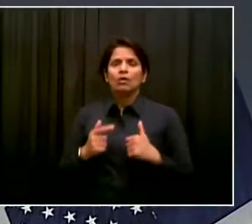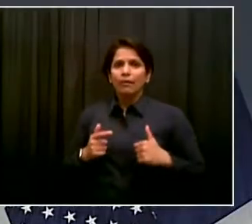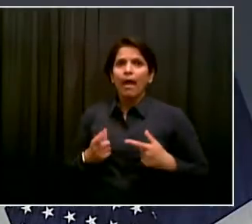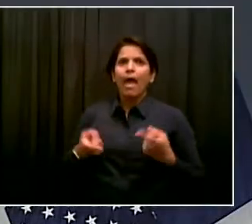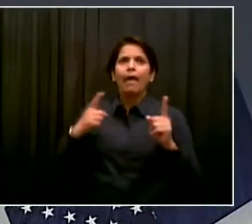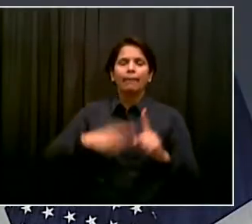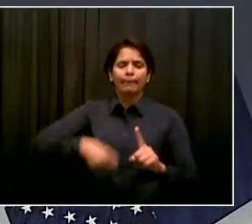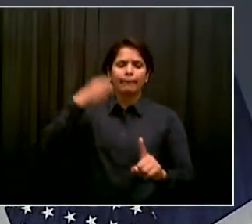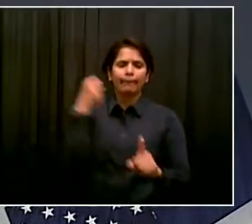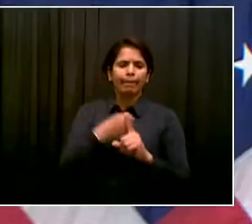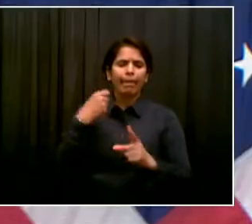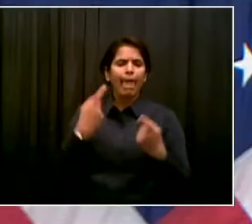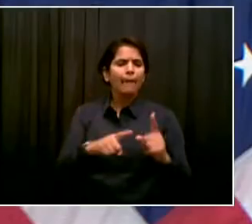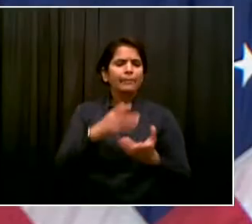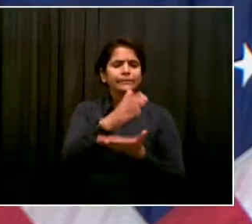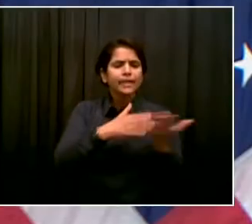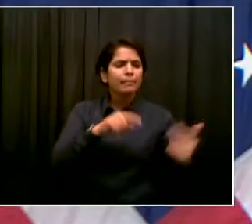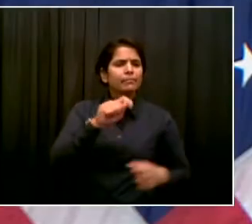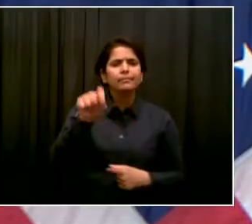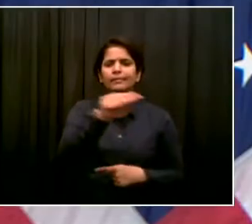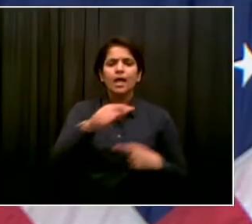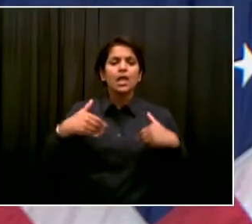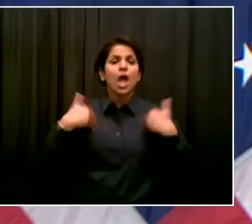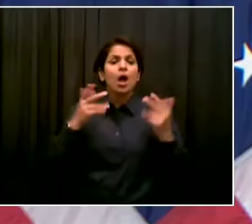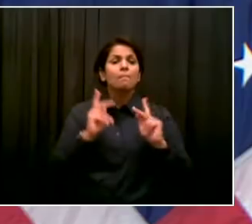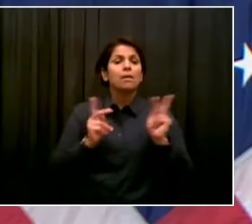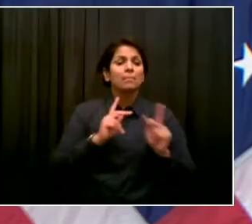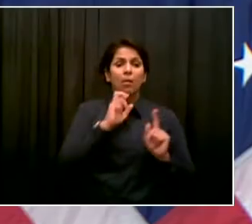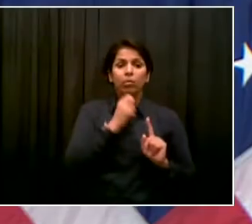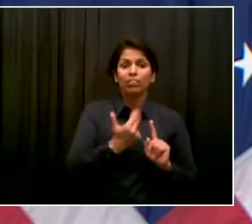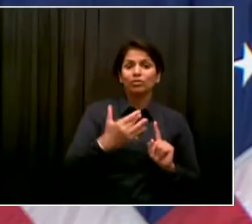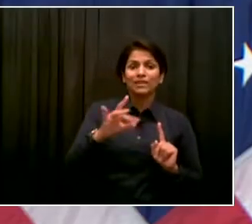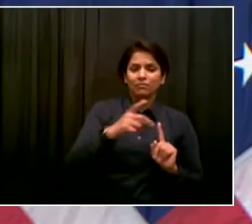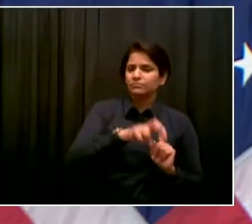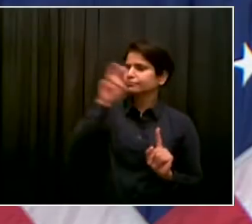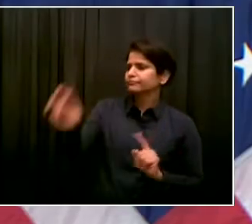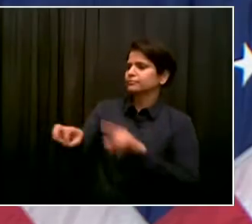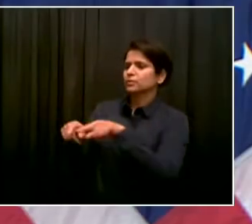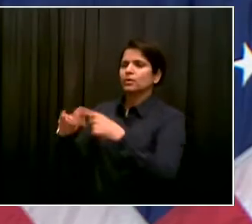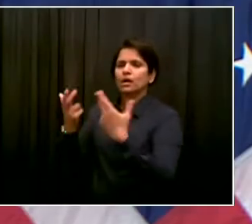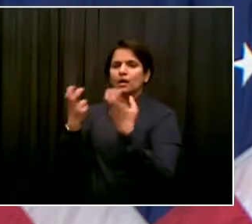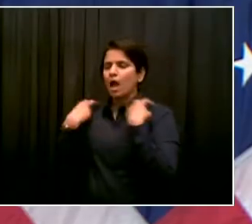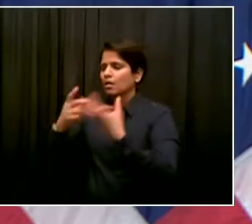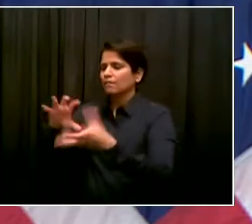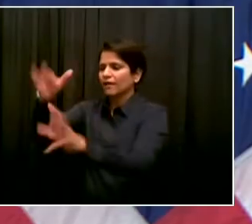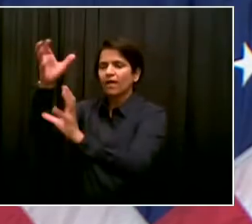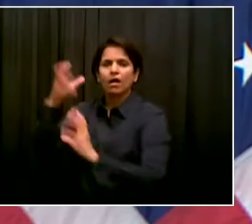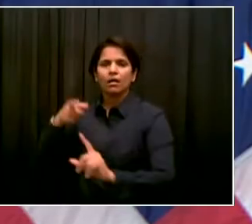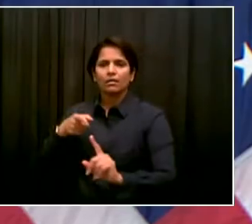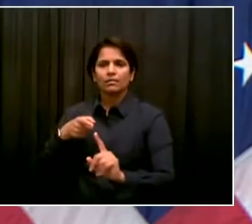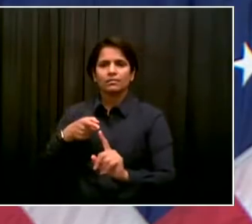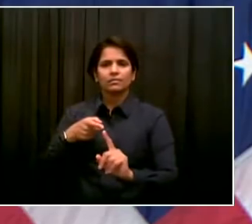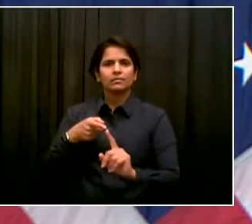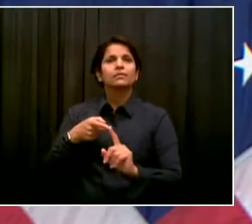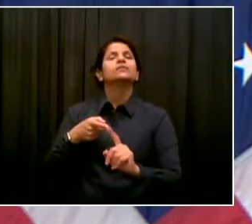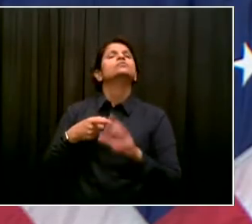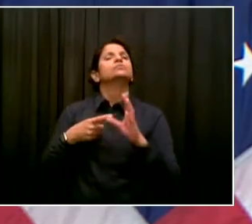WHAT THE CURE VIOLENCE AND CRISIS MANAGEMENT SYSTEM DOES IS DIVERTING YOUNG PEOPLE AWAY FROM VIOLENCE OR CONVINCING THEM NOT TO PARTICIPAE I VIOLENCE. THAT CENTRAL O TEVERY STR. HI, DO YOU